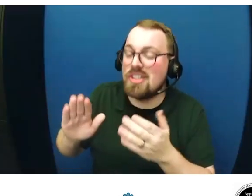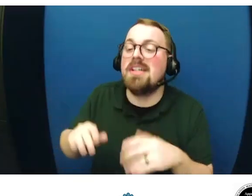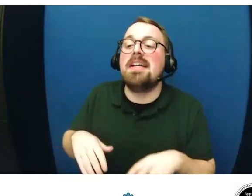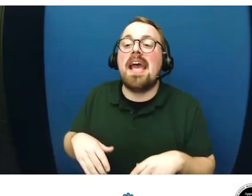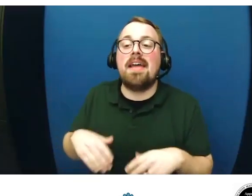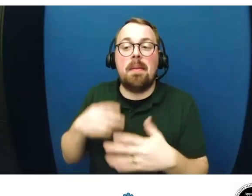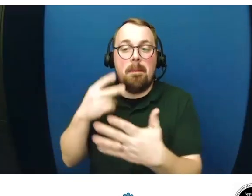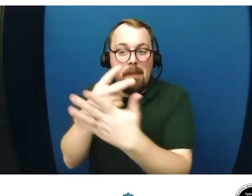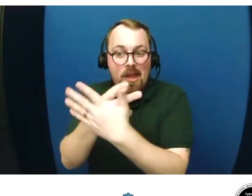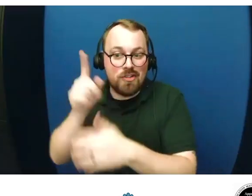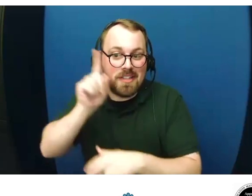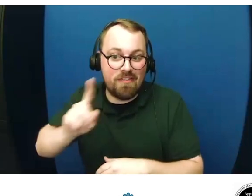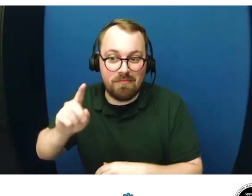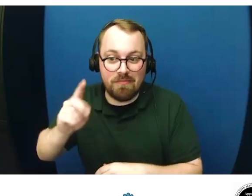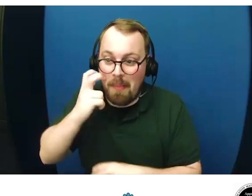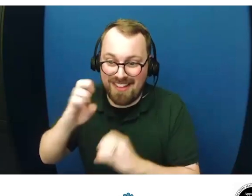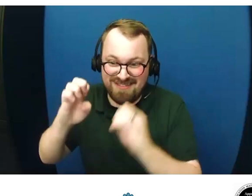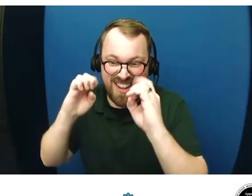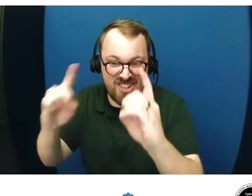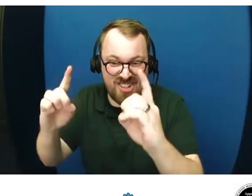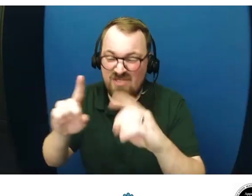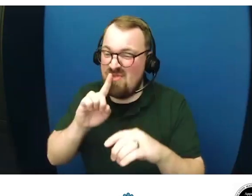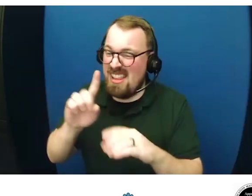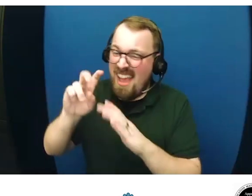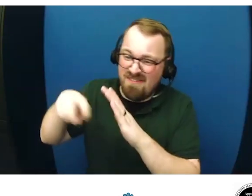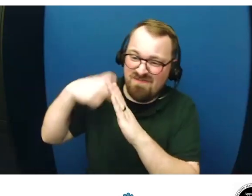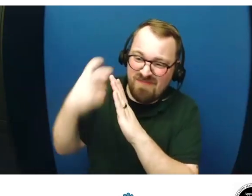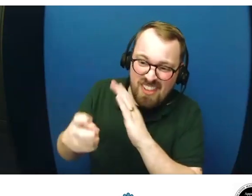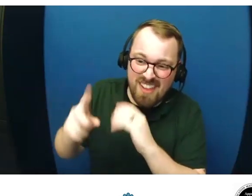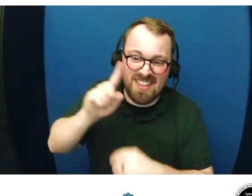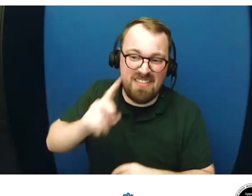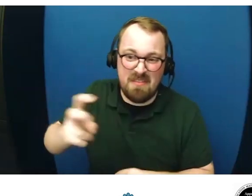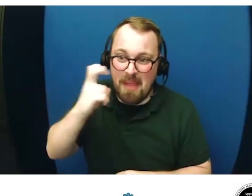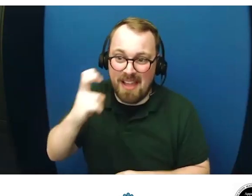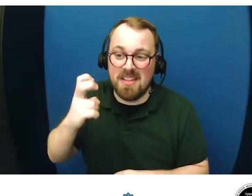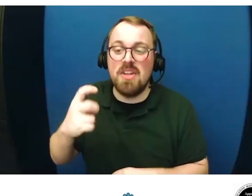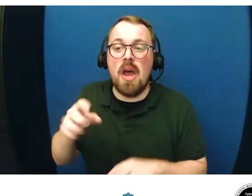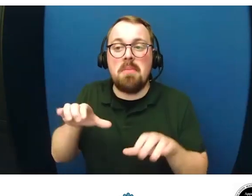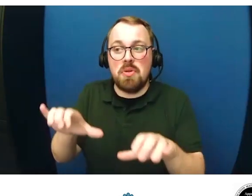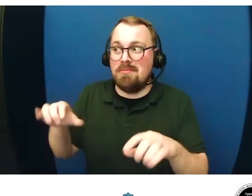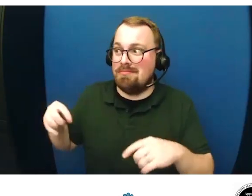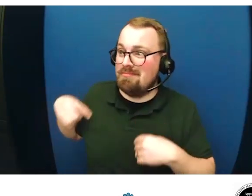Education, and just absolutely fell in love with it. And so I have been doing that ever since.